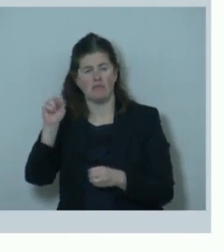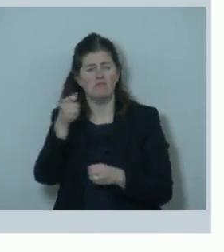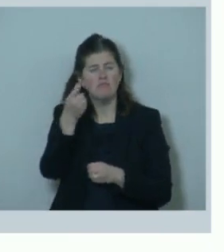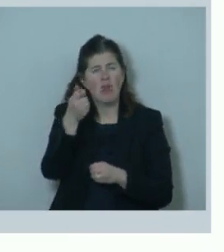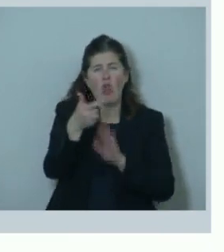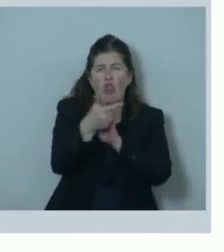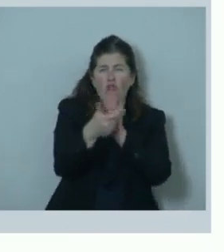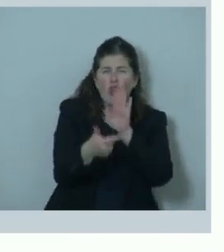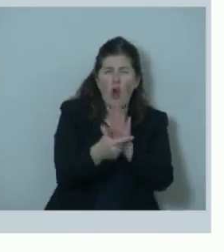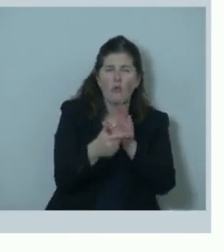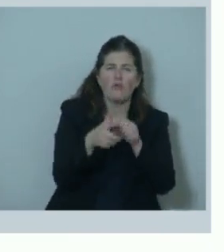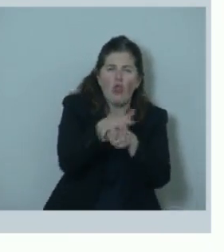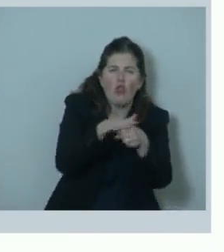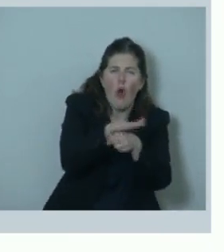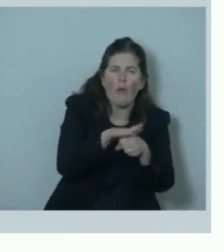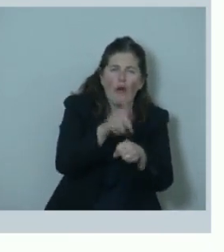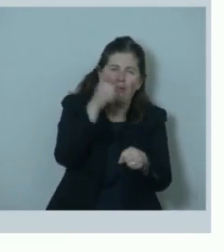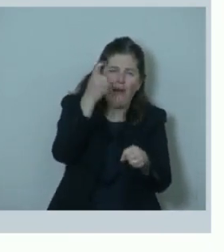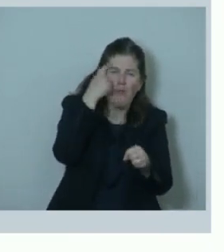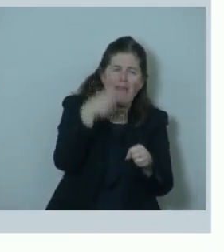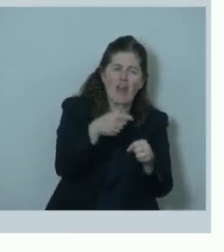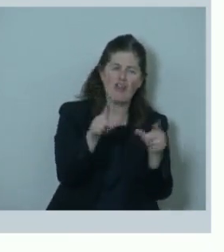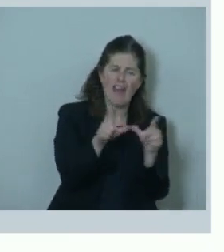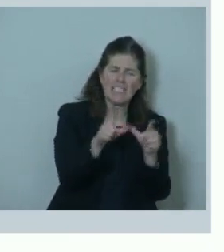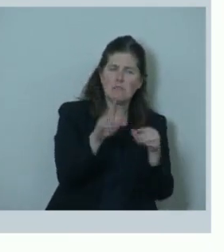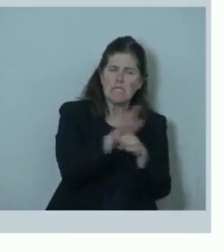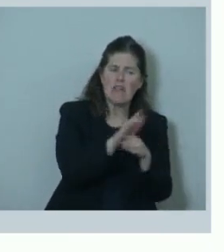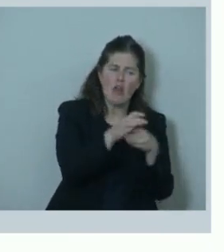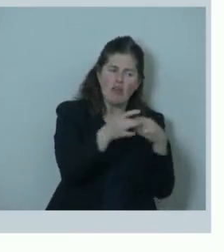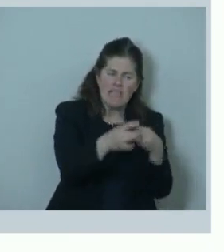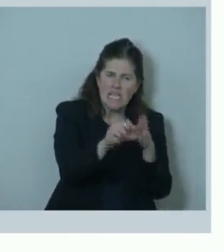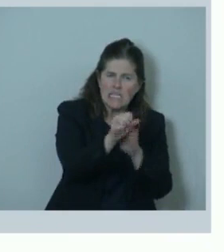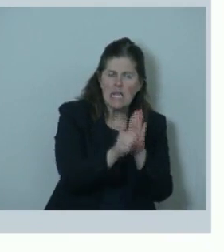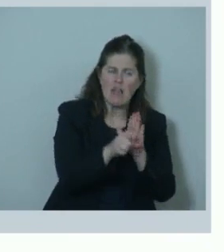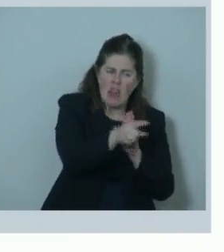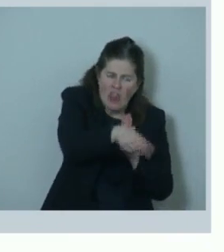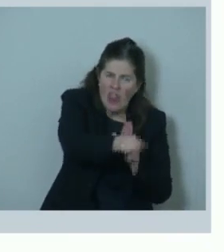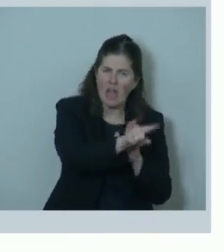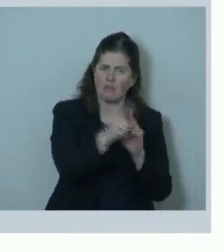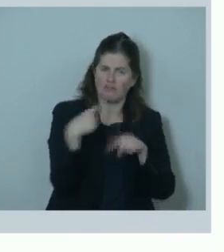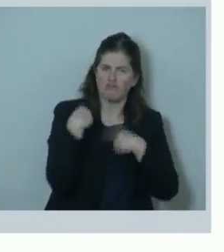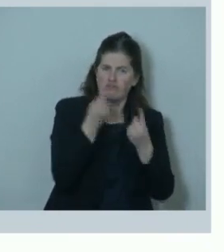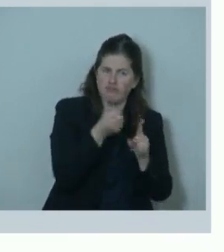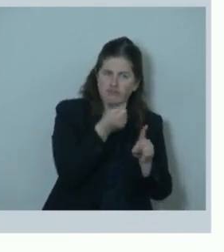THEY WILL WORK DIRECTLY WITH THE CHIEF OF STAFF IN MY OFFICE.